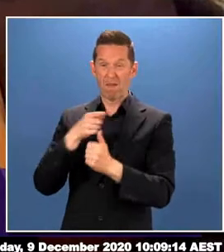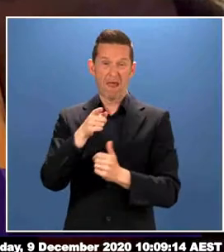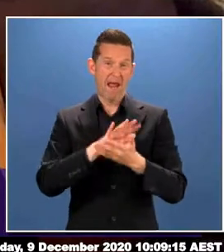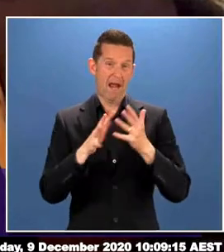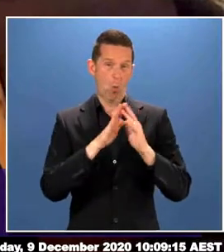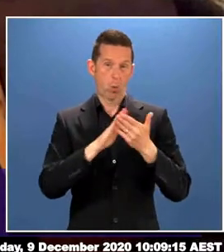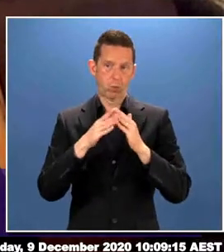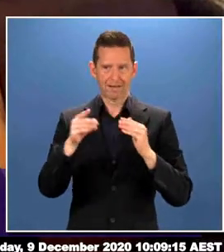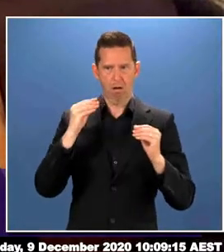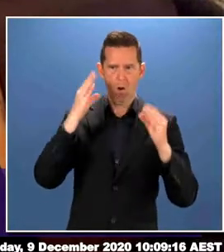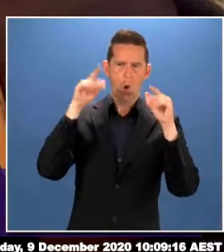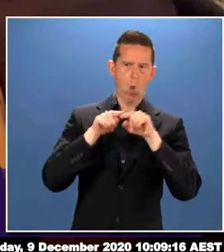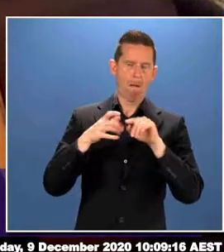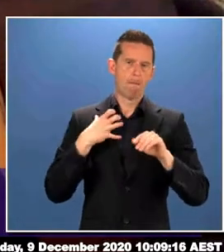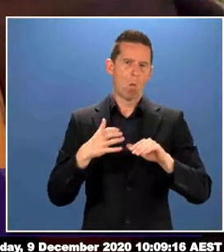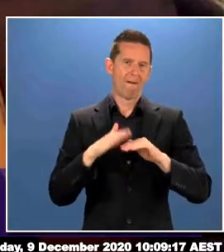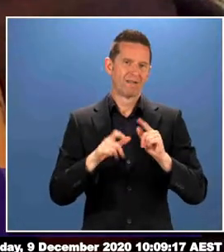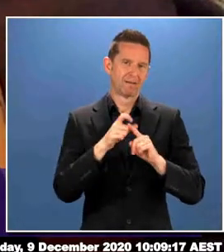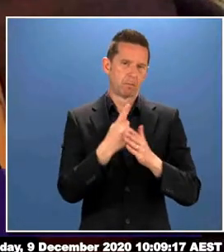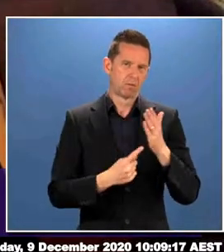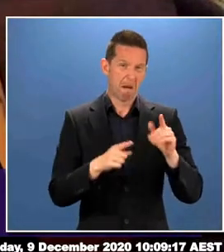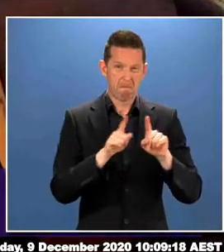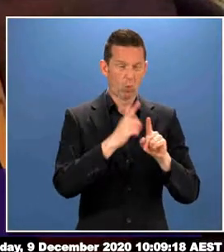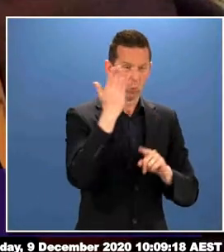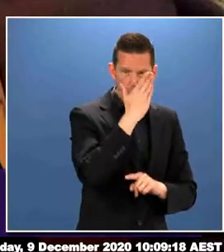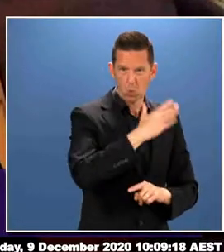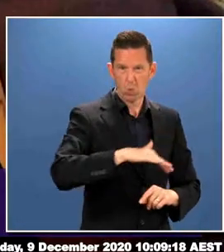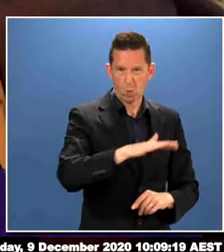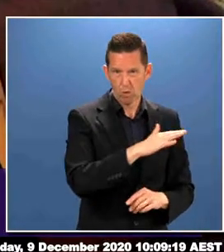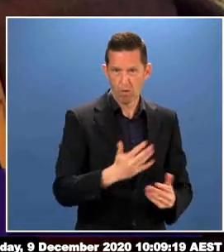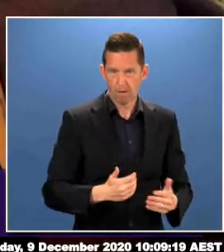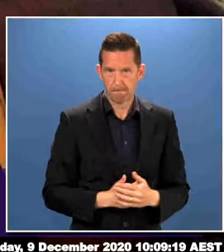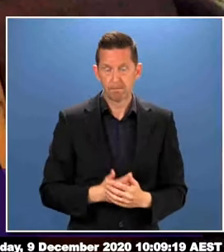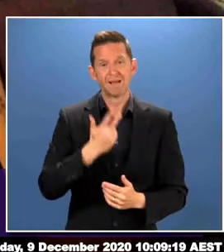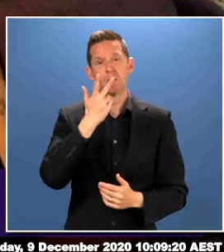But it was regarded as, yeah, if you are educating an employer, that's almost too late.